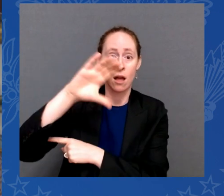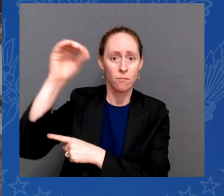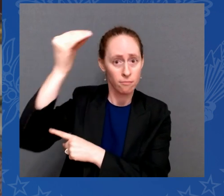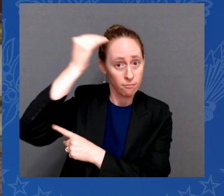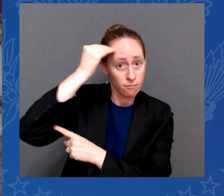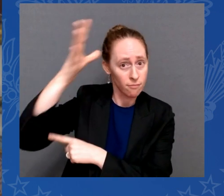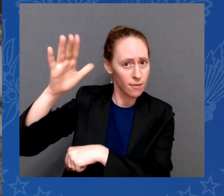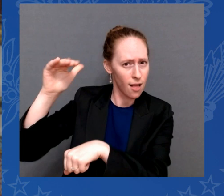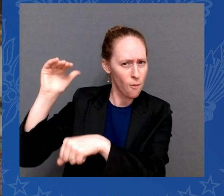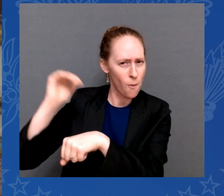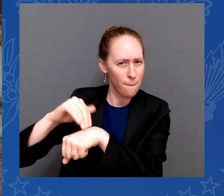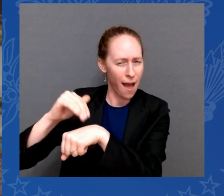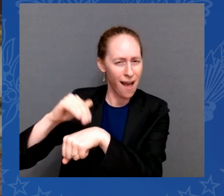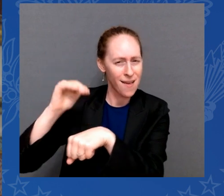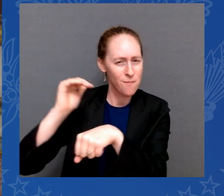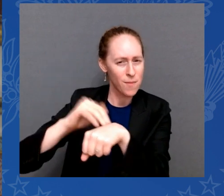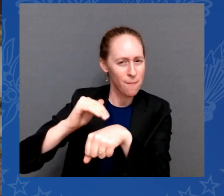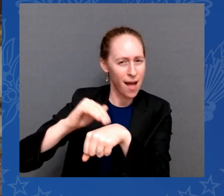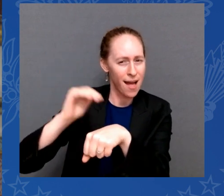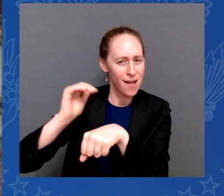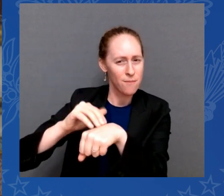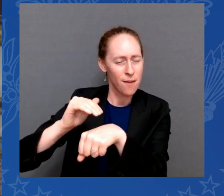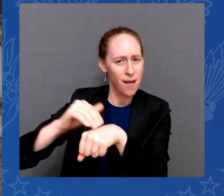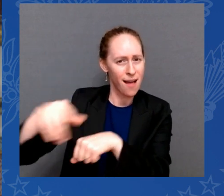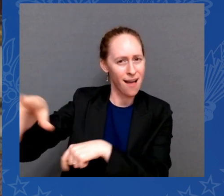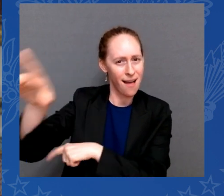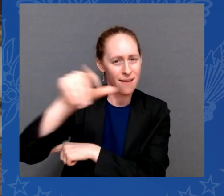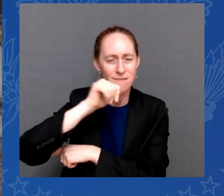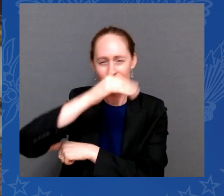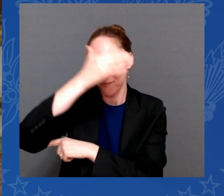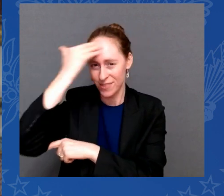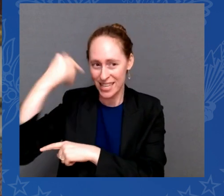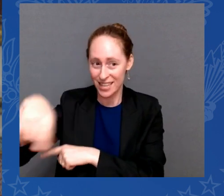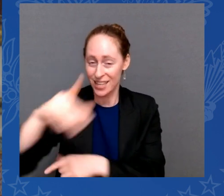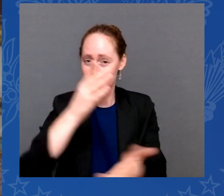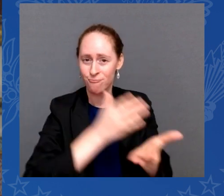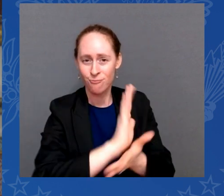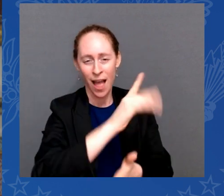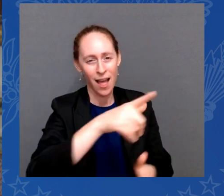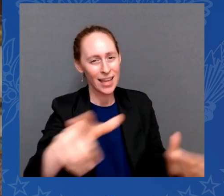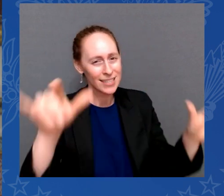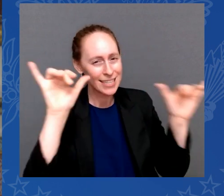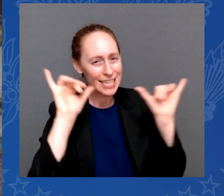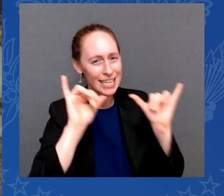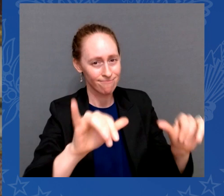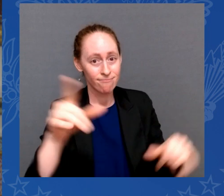and to not discriminate in the dispensation of services and care to all patients.